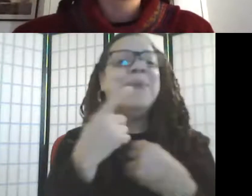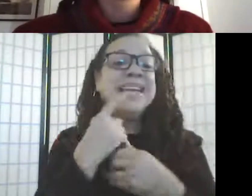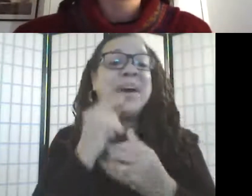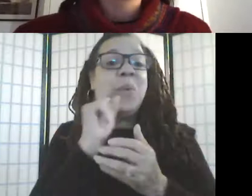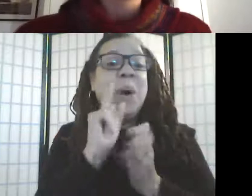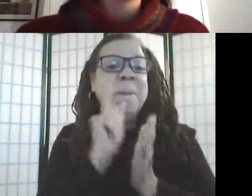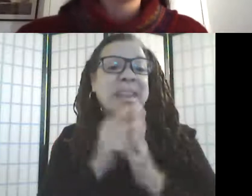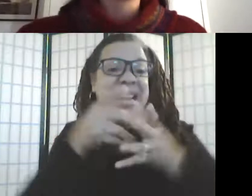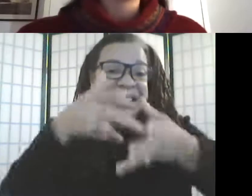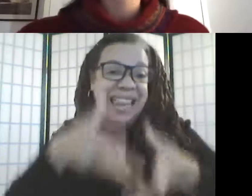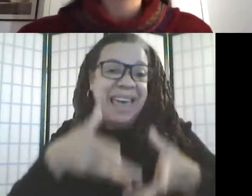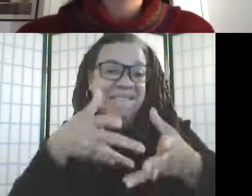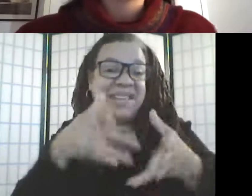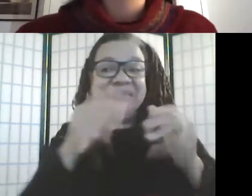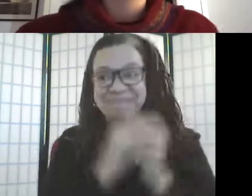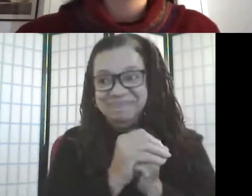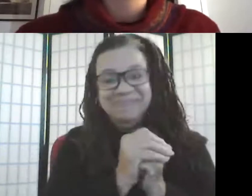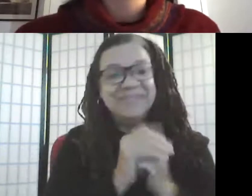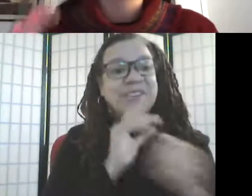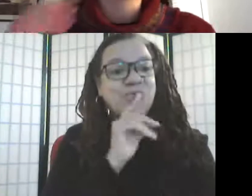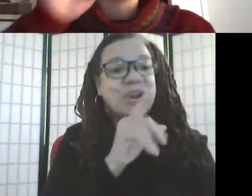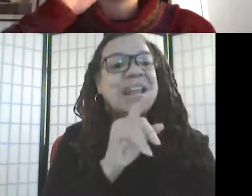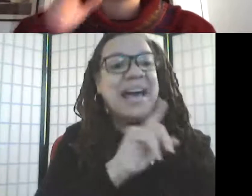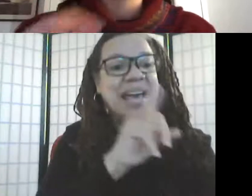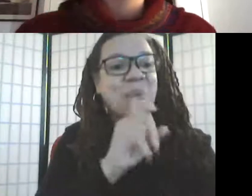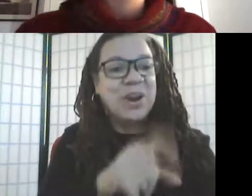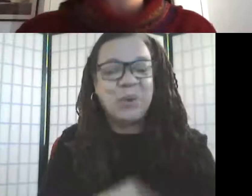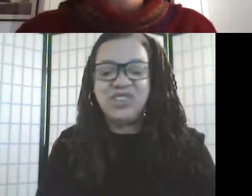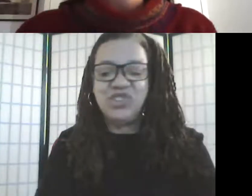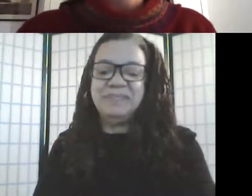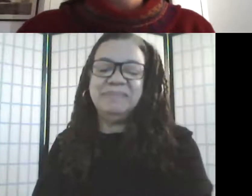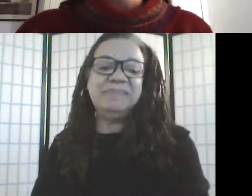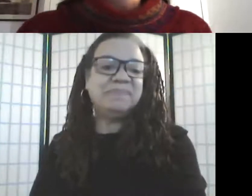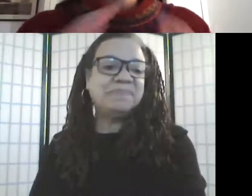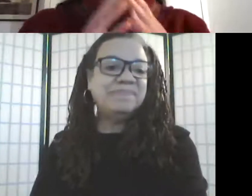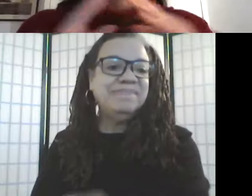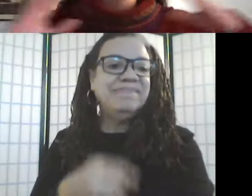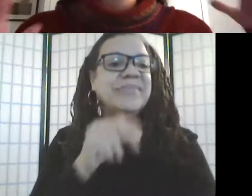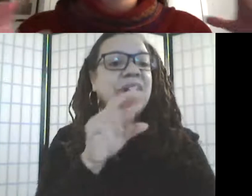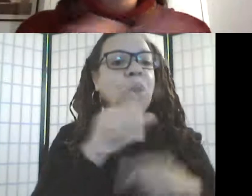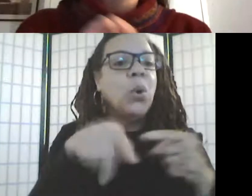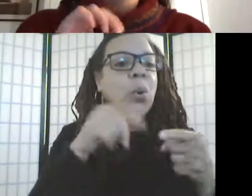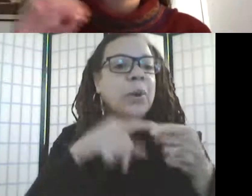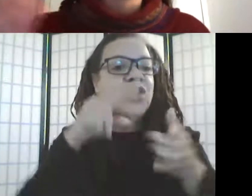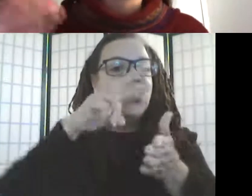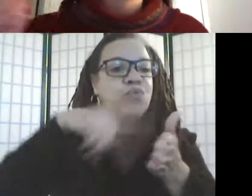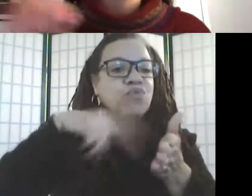left. Oh, okay. Um, actually I did have one, if no one else has asked, I will ask. Um, when you read, when you start writing the story,